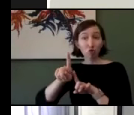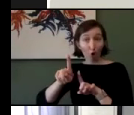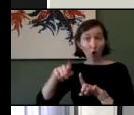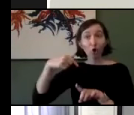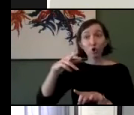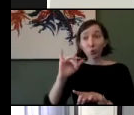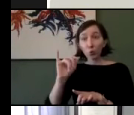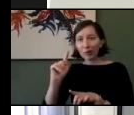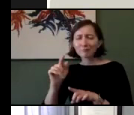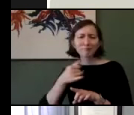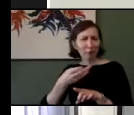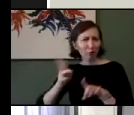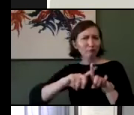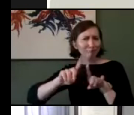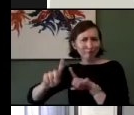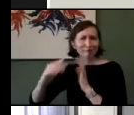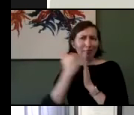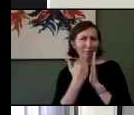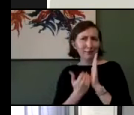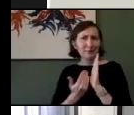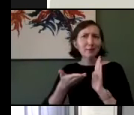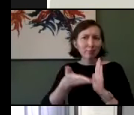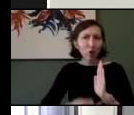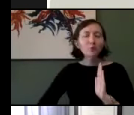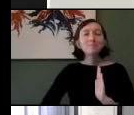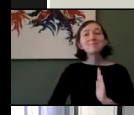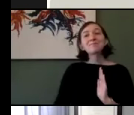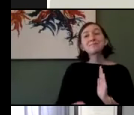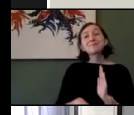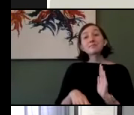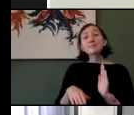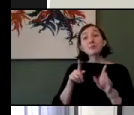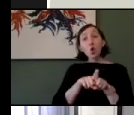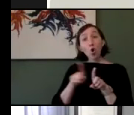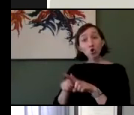There are great resources there. We also just encourage to think of alternative ways.